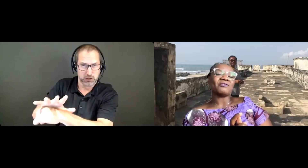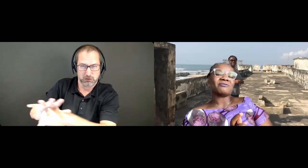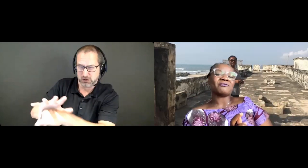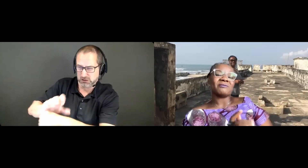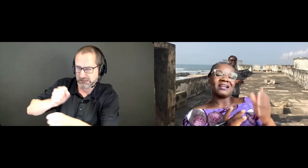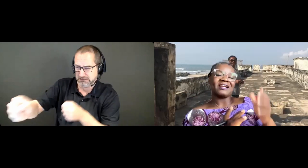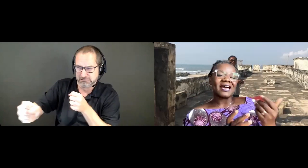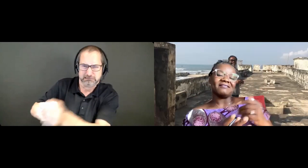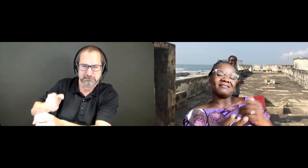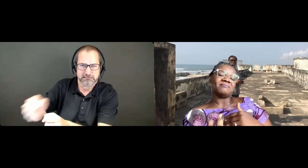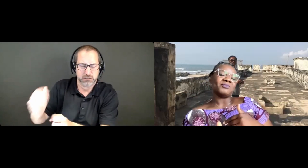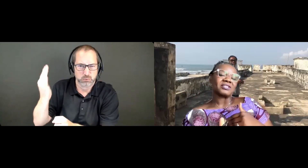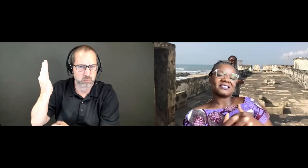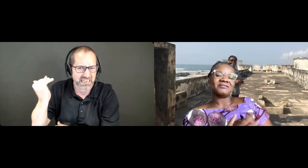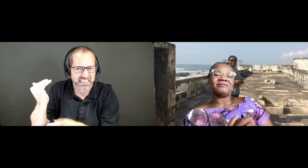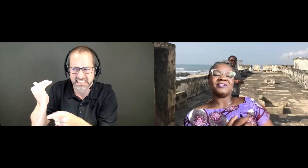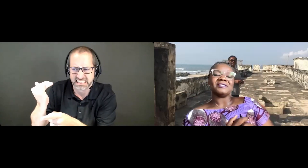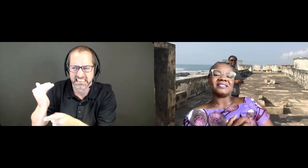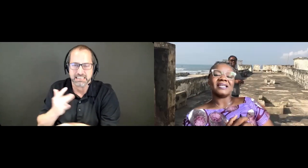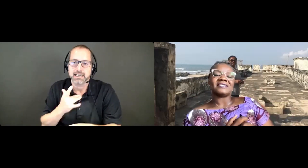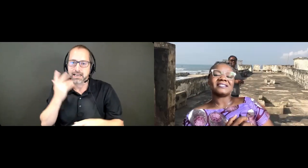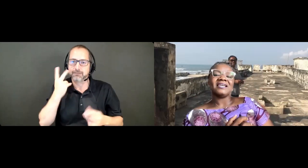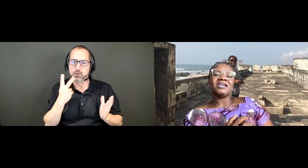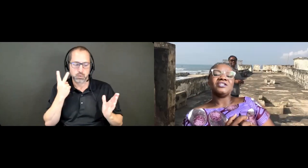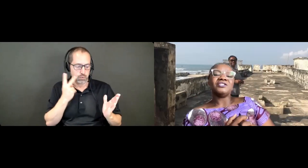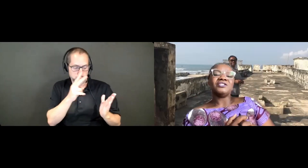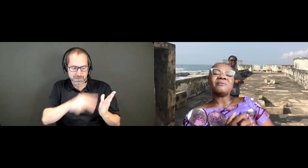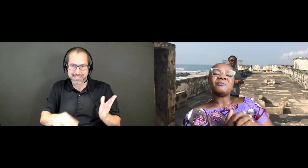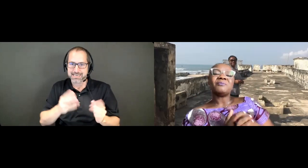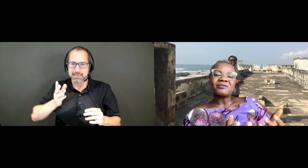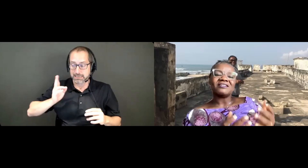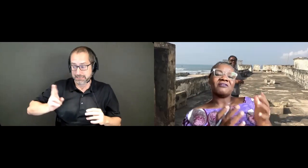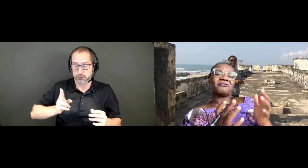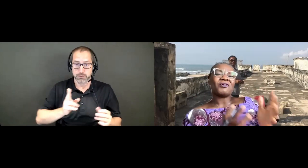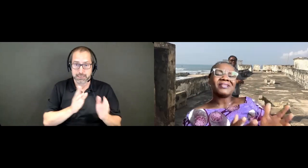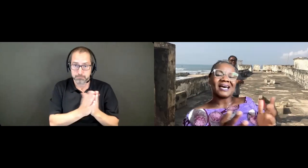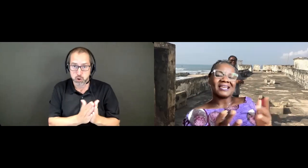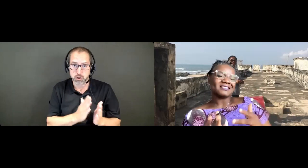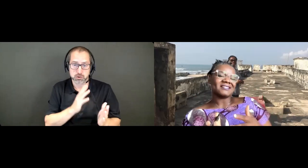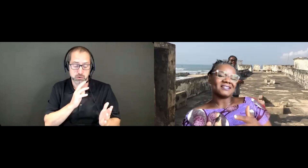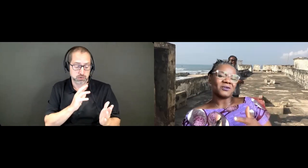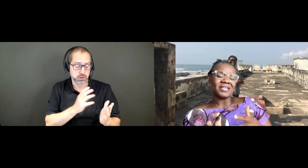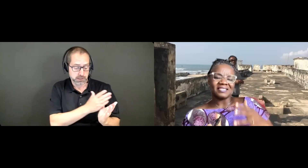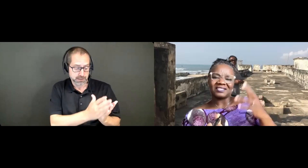both from the archive and books, reveals that during the period of formalized colonization,